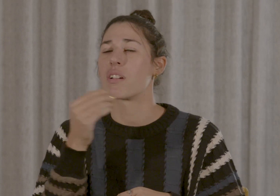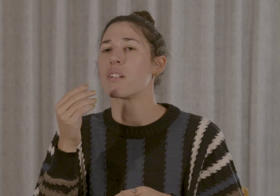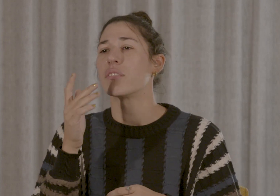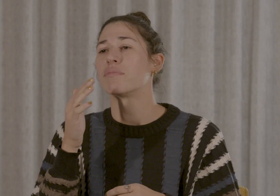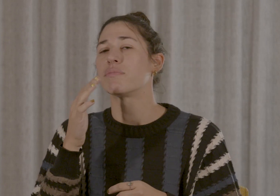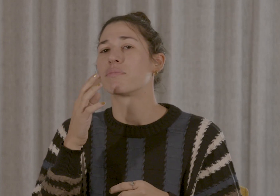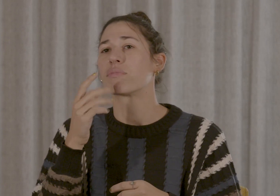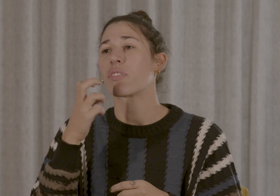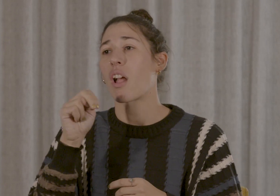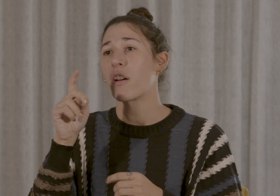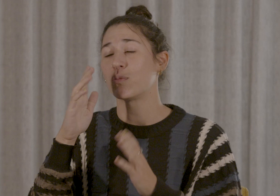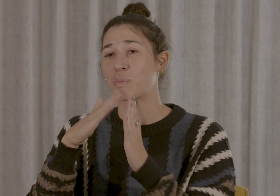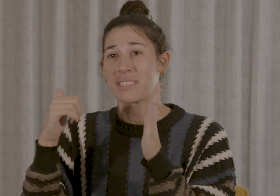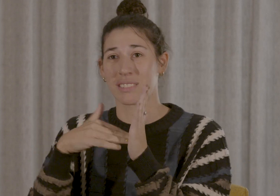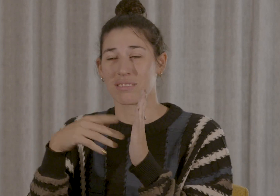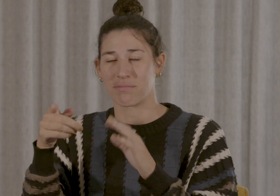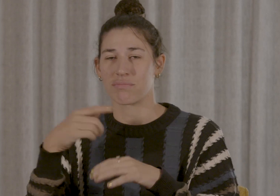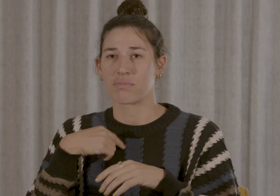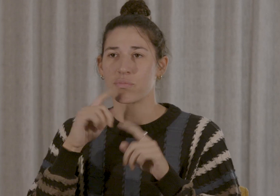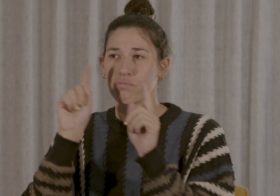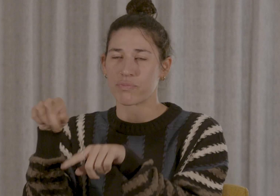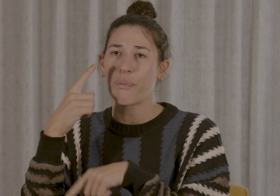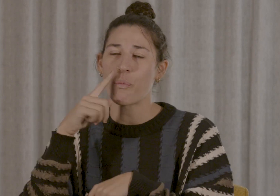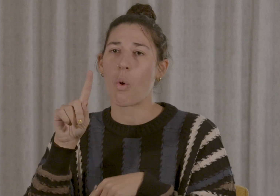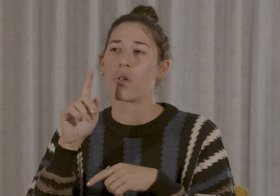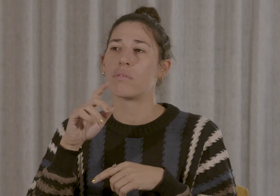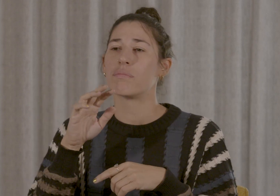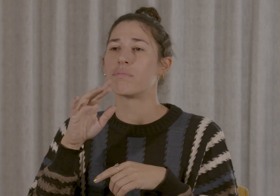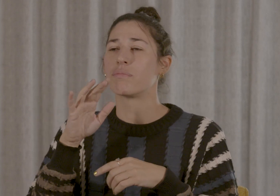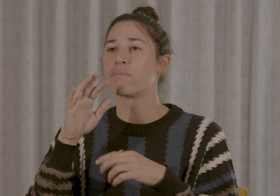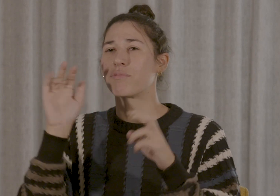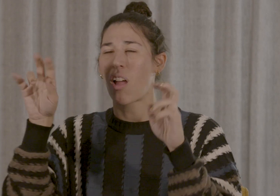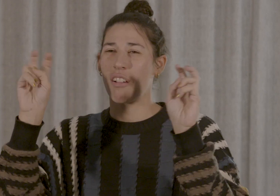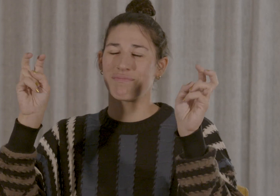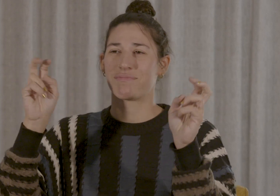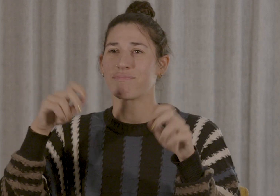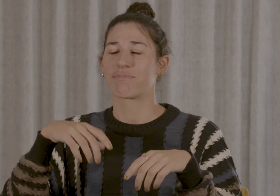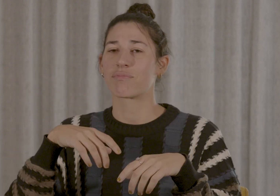In New Zealand, I took